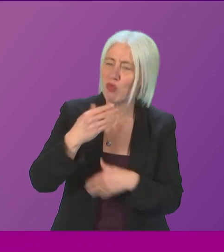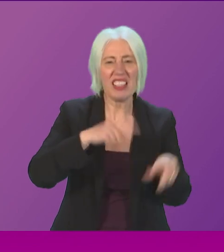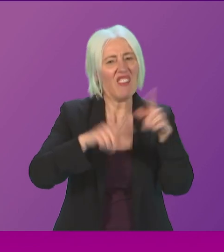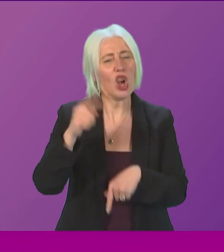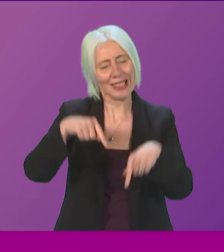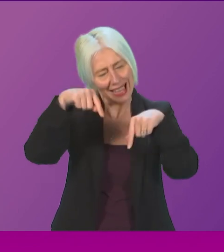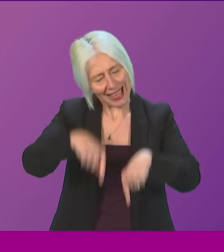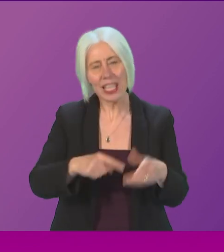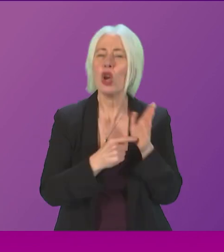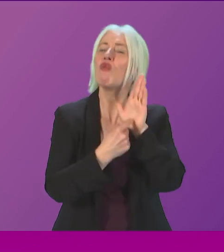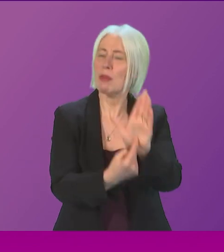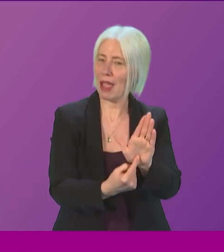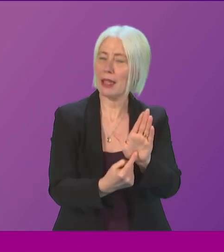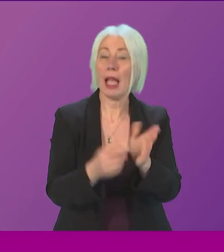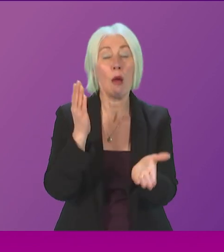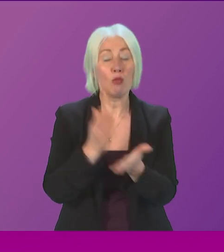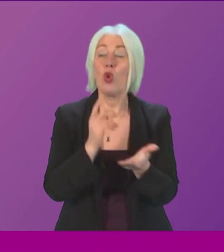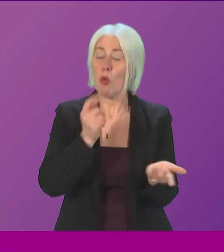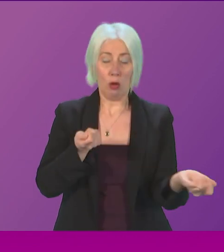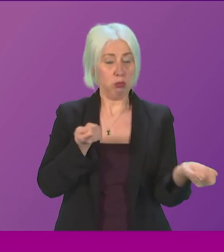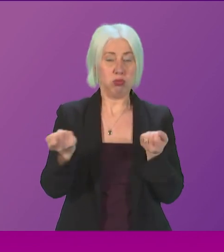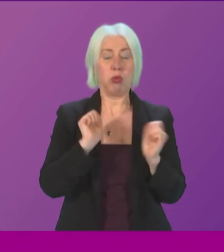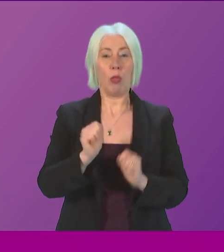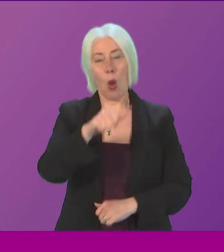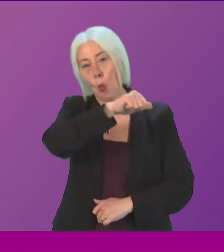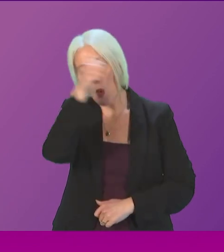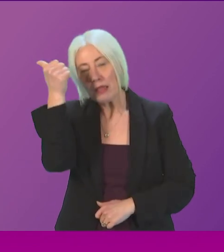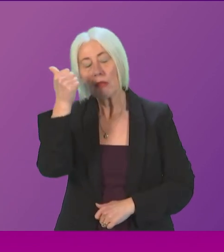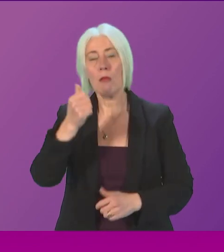I am sure that he will strive to reign with the same wisdom, compassion, integrity and